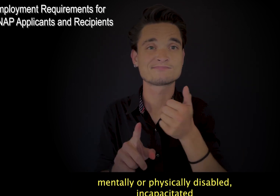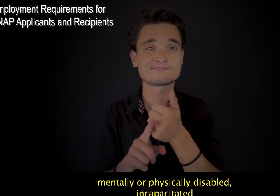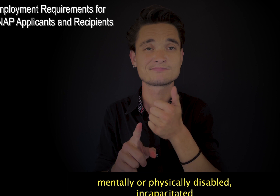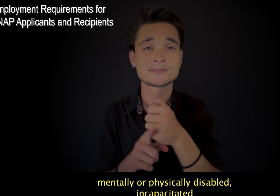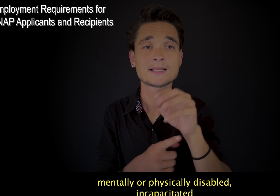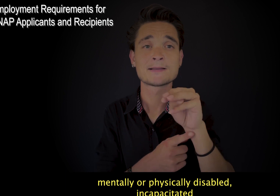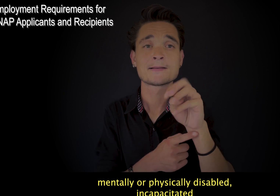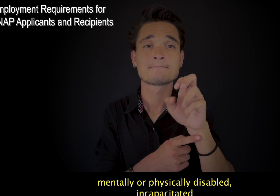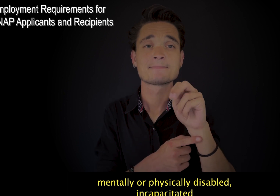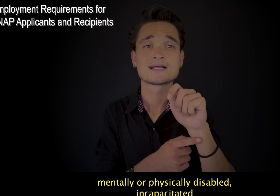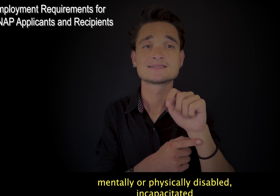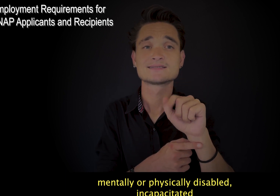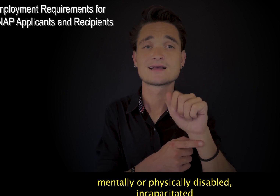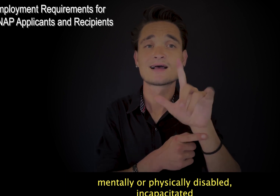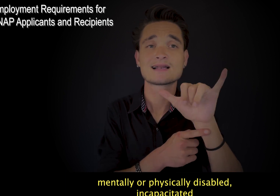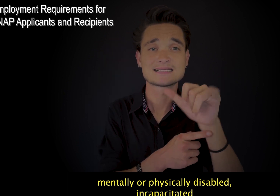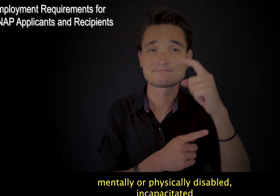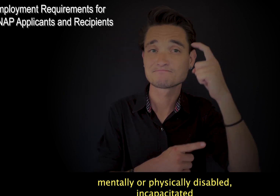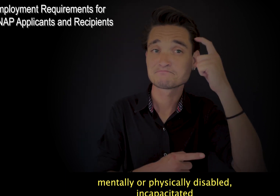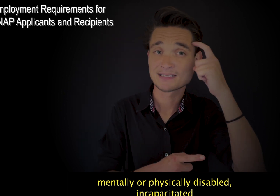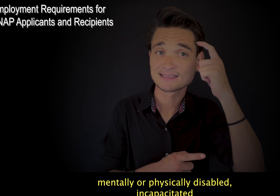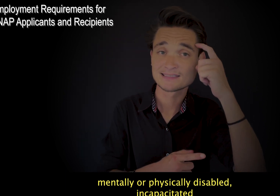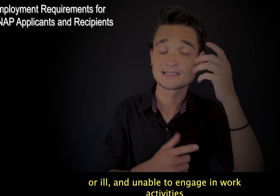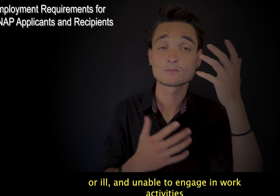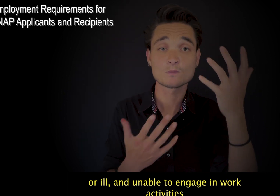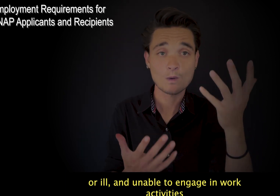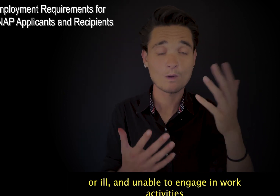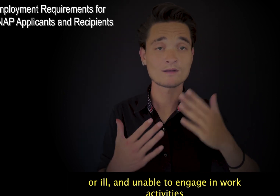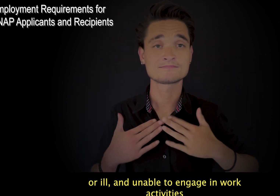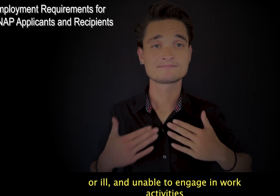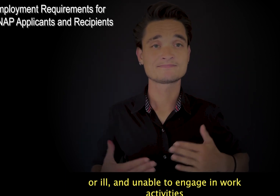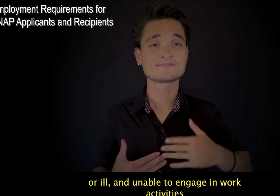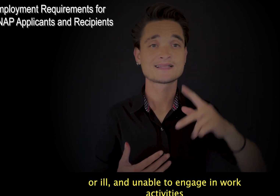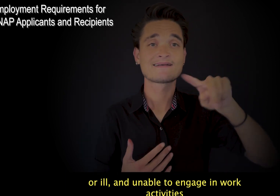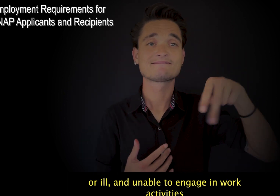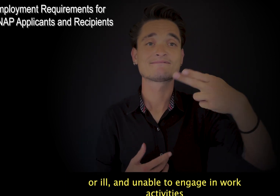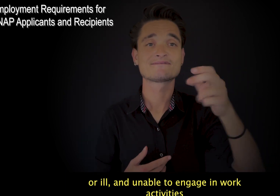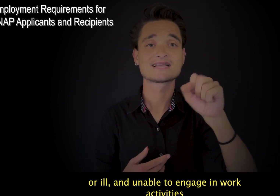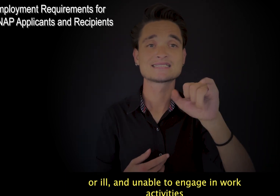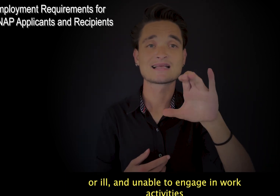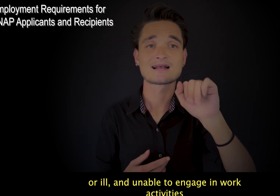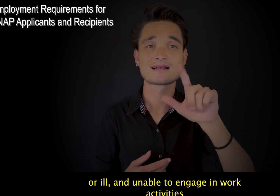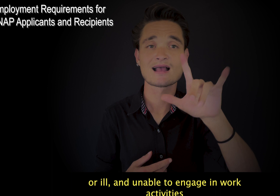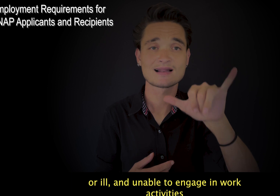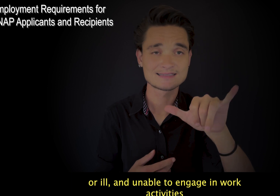mentally or physically disabled, incapacitated or ill, and unable to engage in work activities